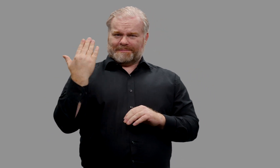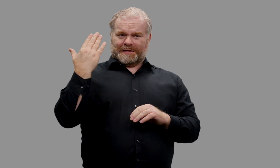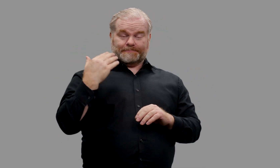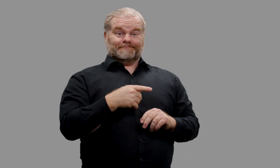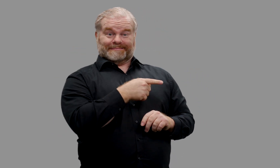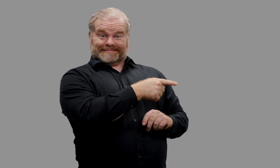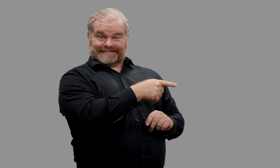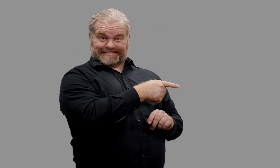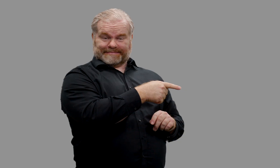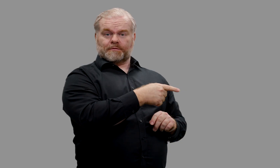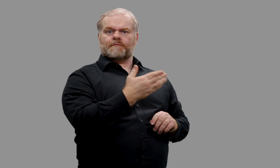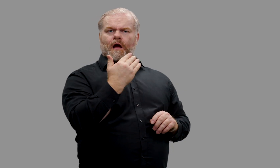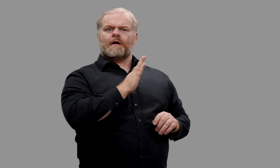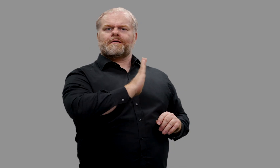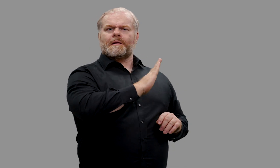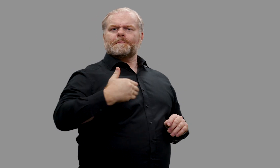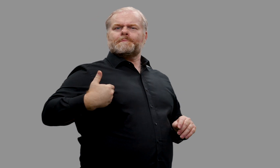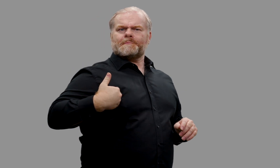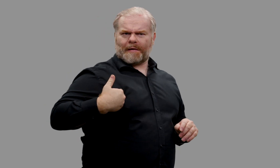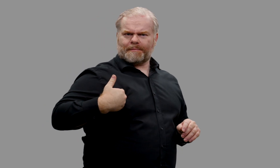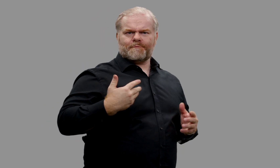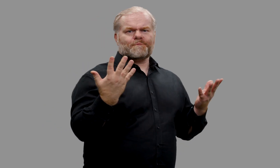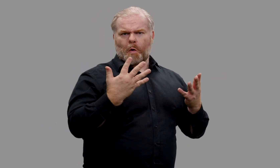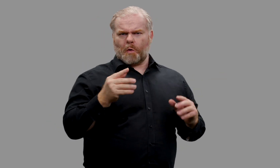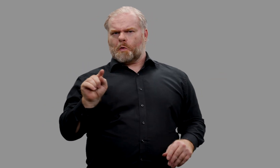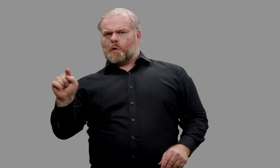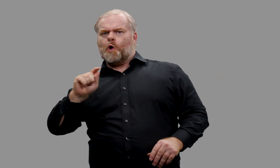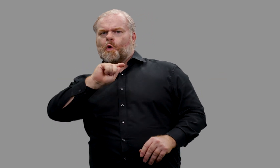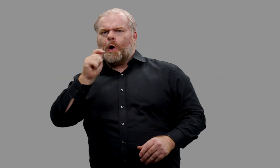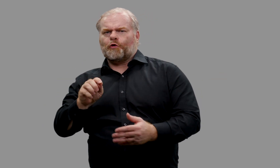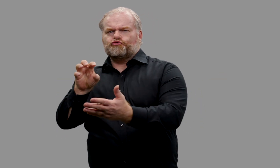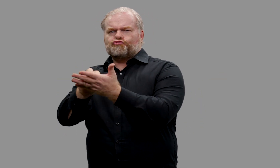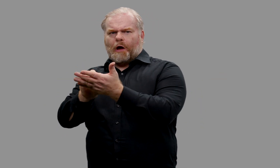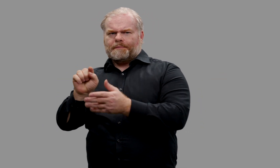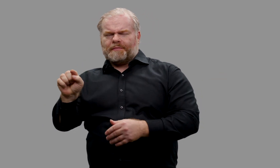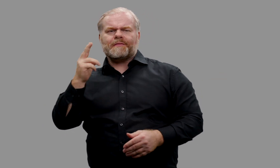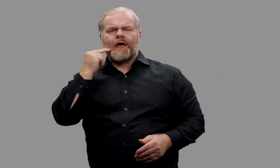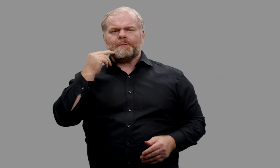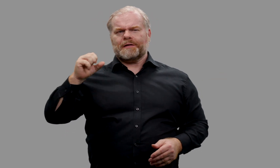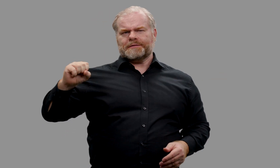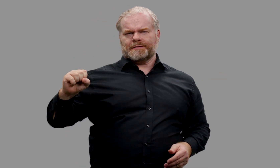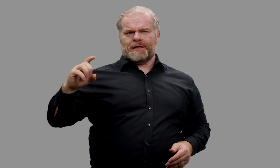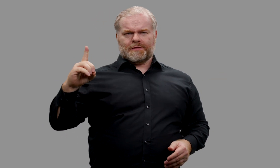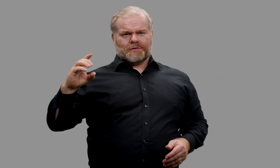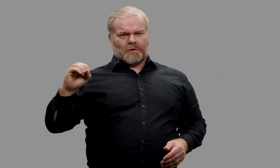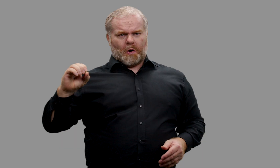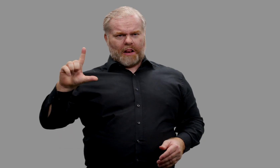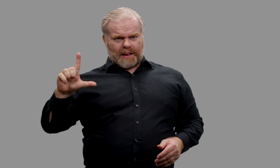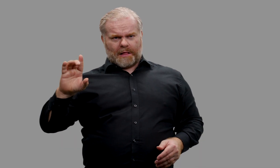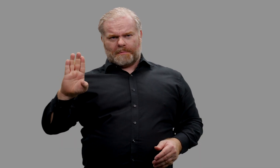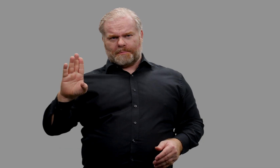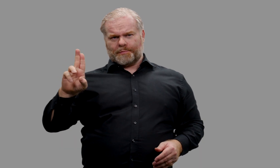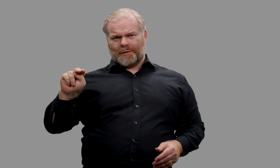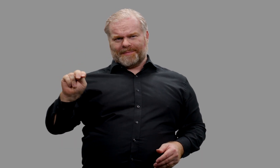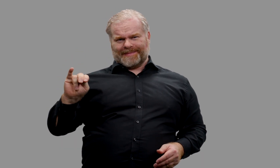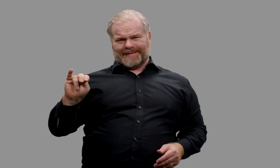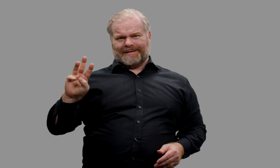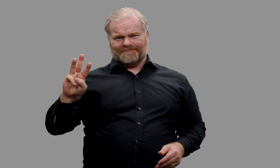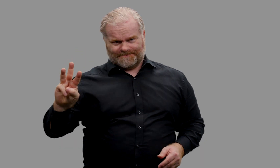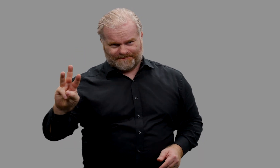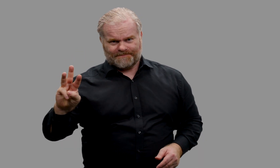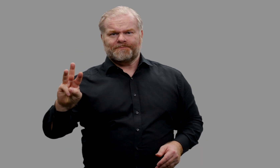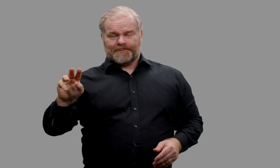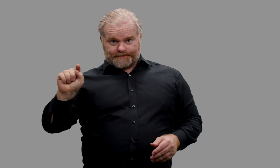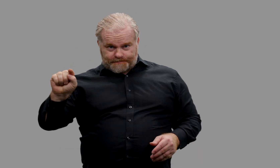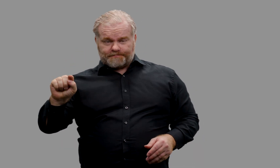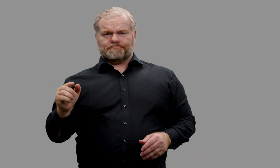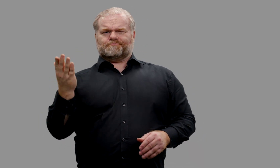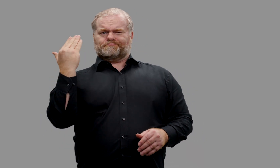in the Ukrainian city of Sdolbuniw.